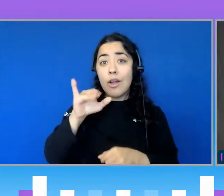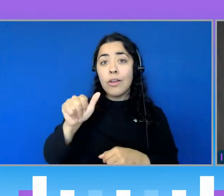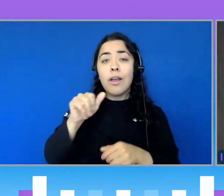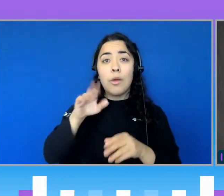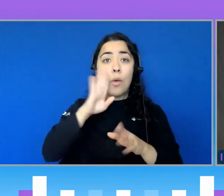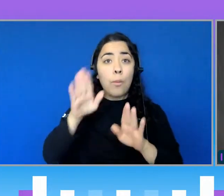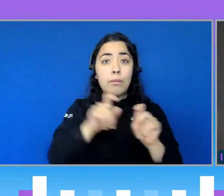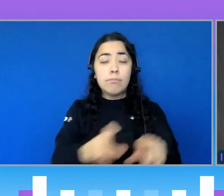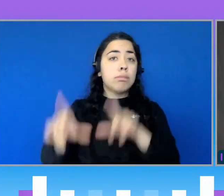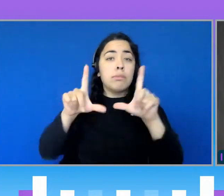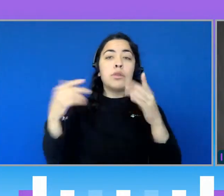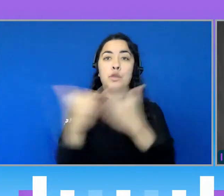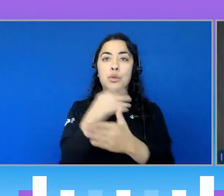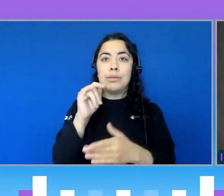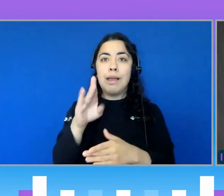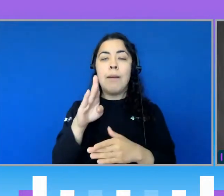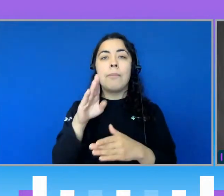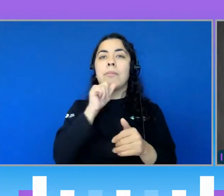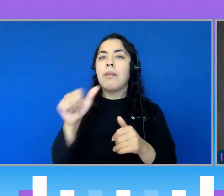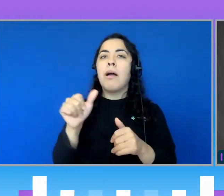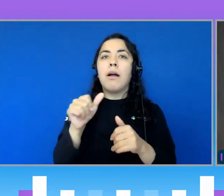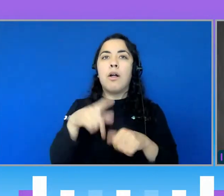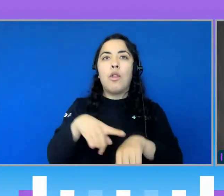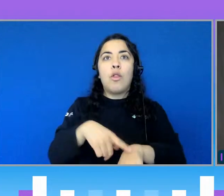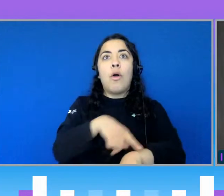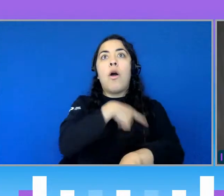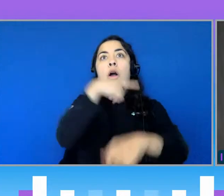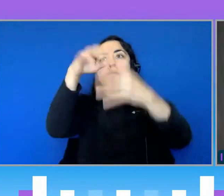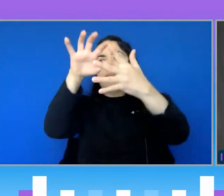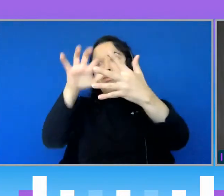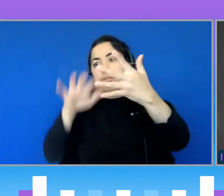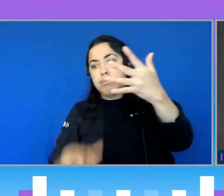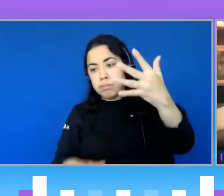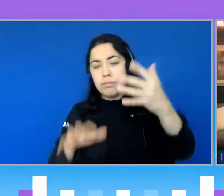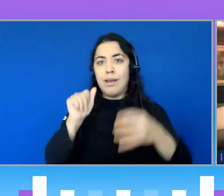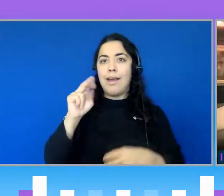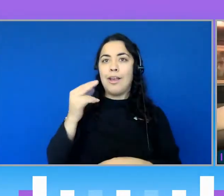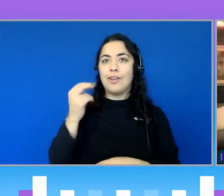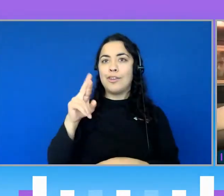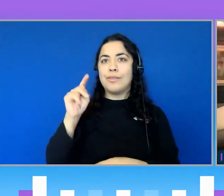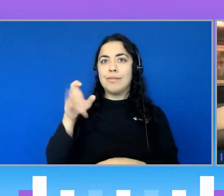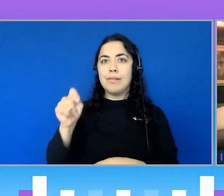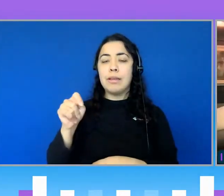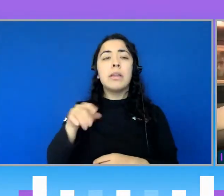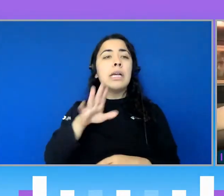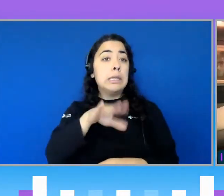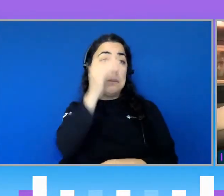to say will open in a new tab rather than the long anchor text? >> So when we say Aria just for